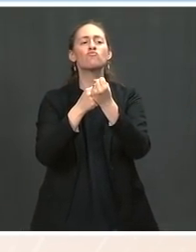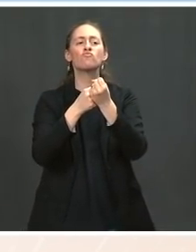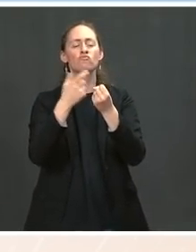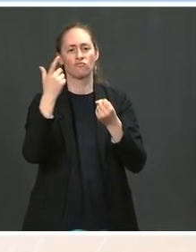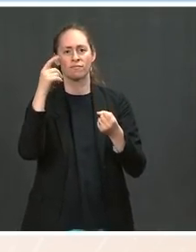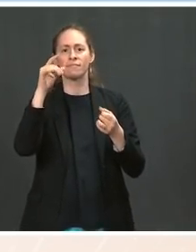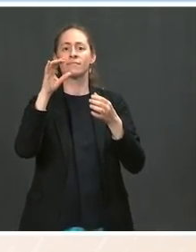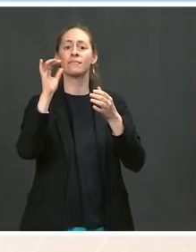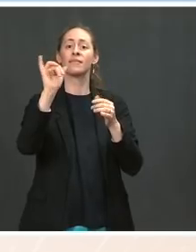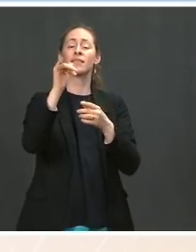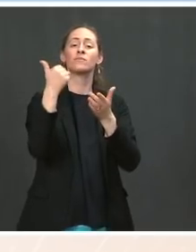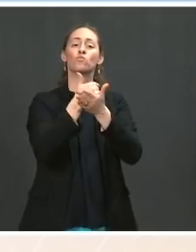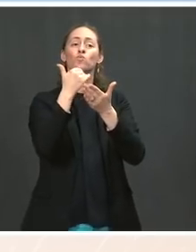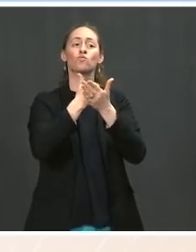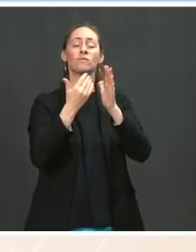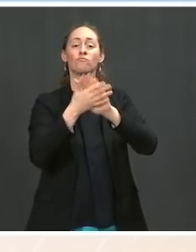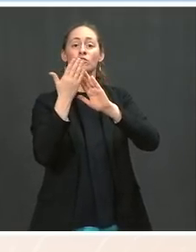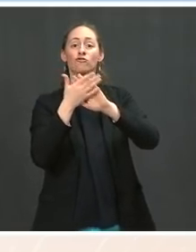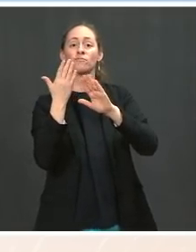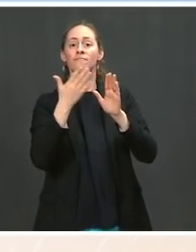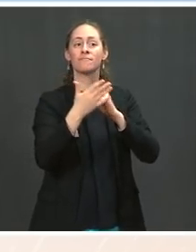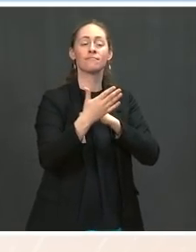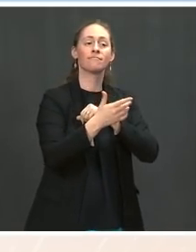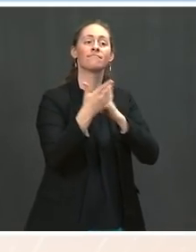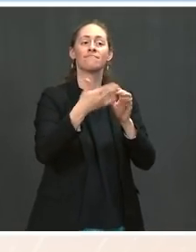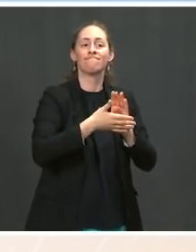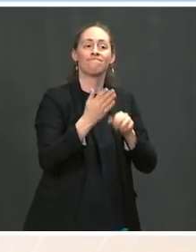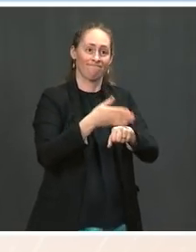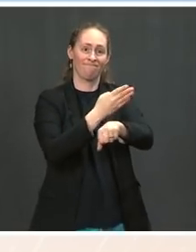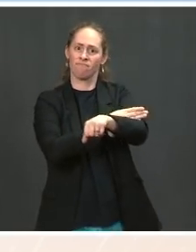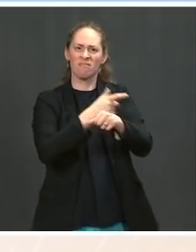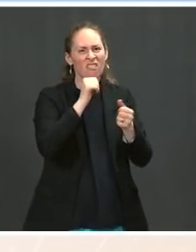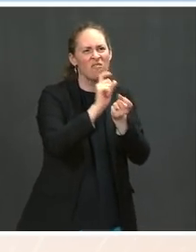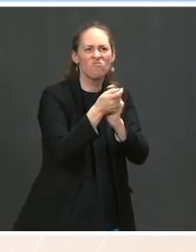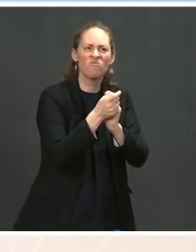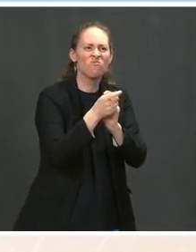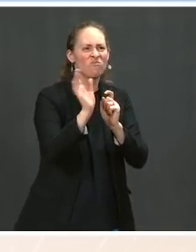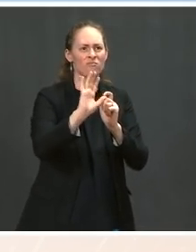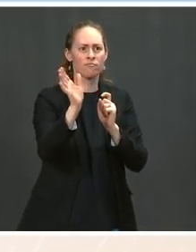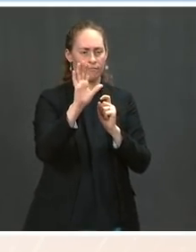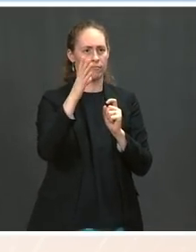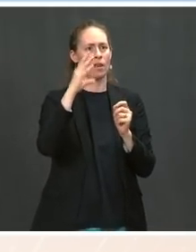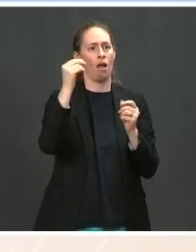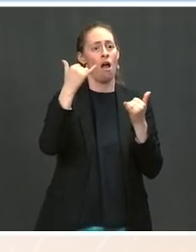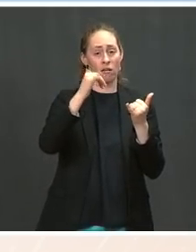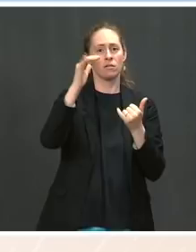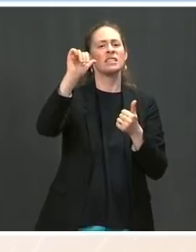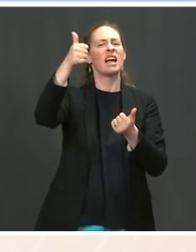unless it does away with the $10,000 SALT cap. I wanted to see if that's something the administration would consider?